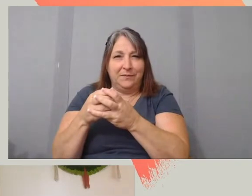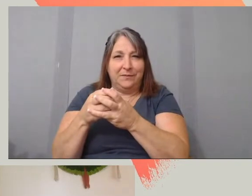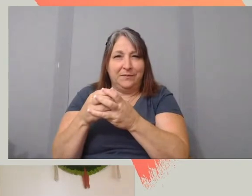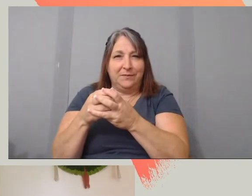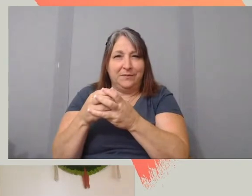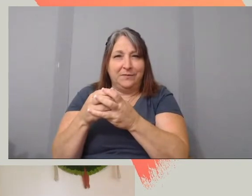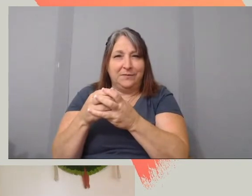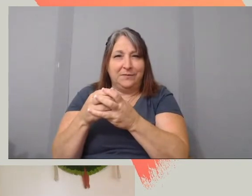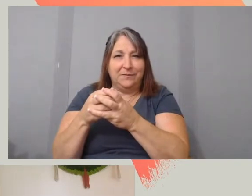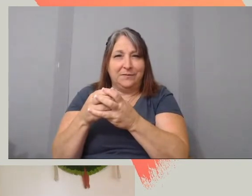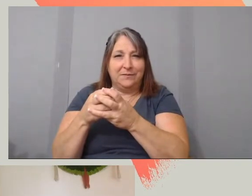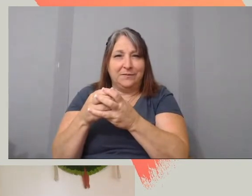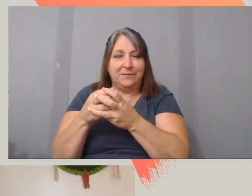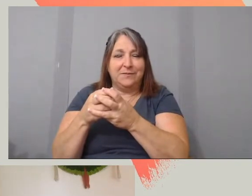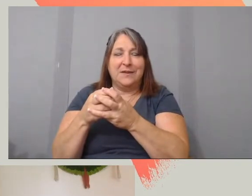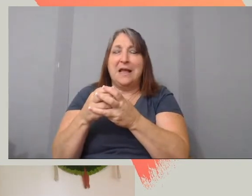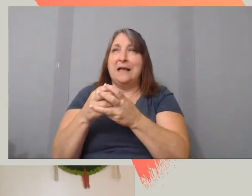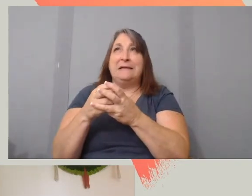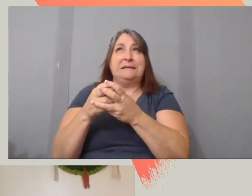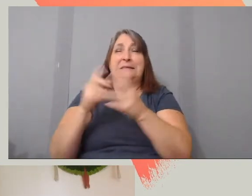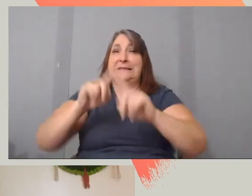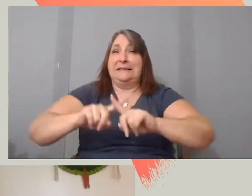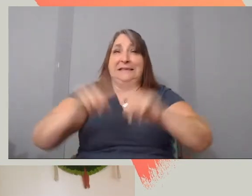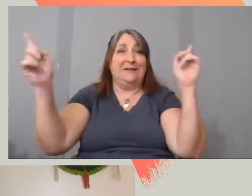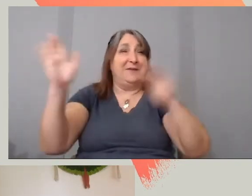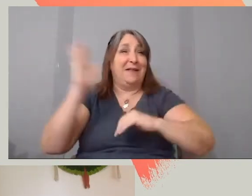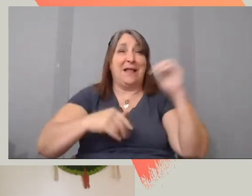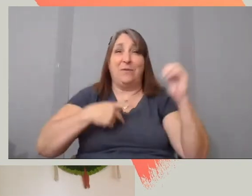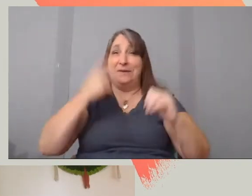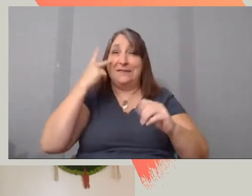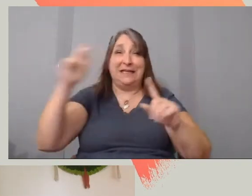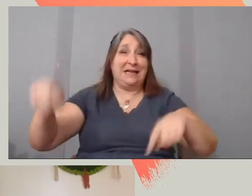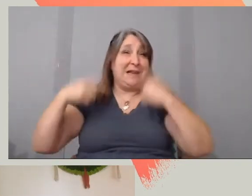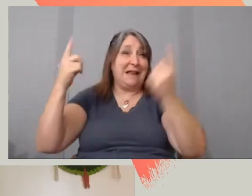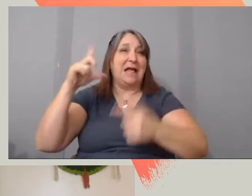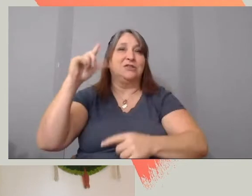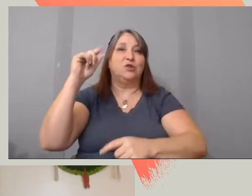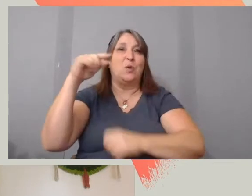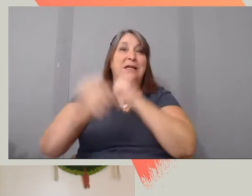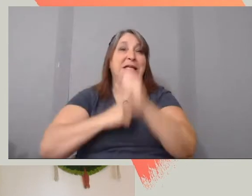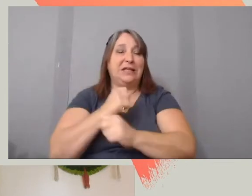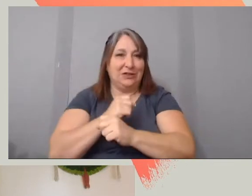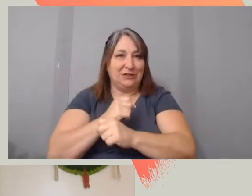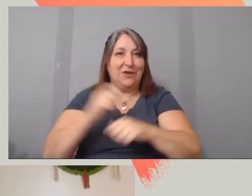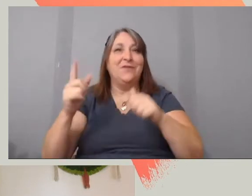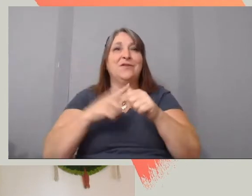in the last 20 years. Okay, first, I'm gonna introduce you to Bao Nguyen,